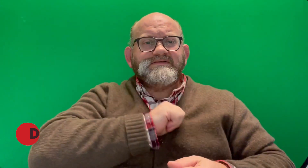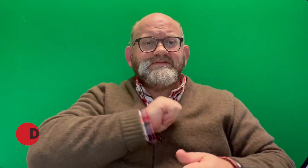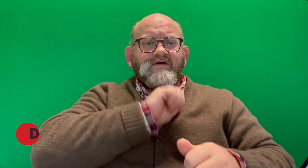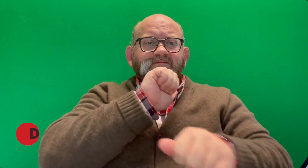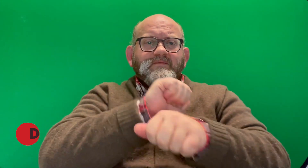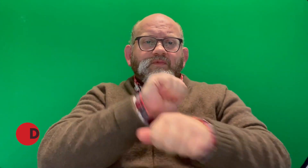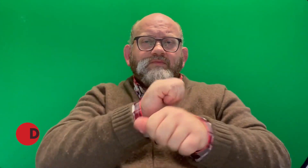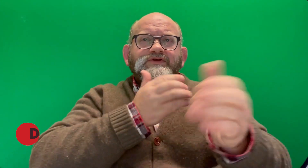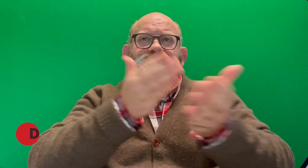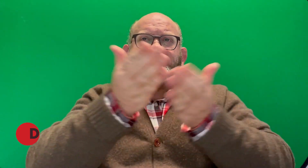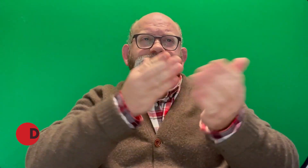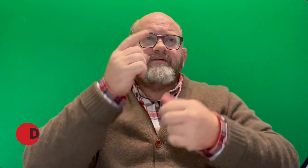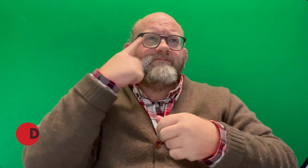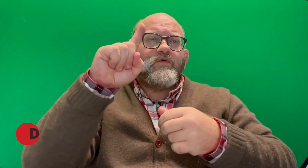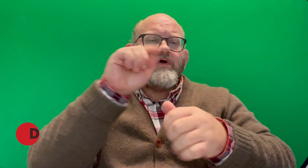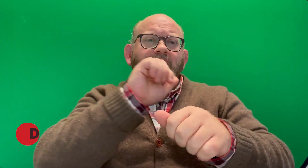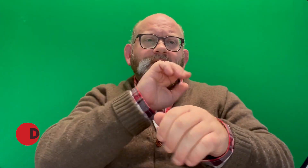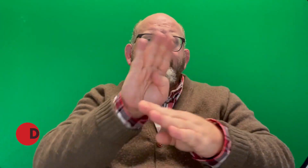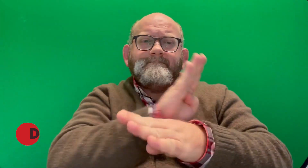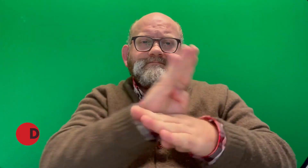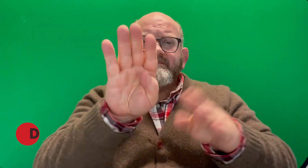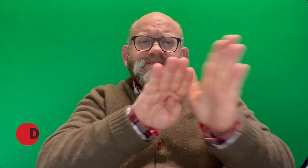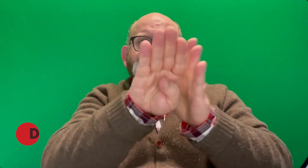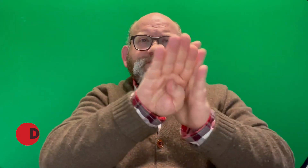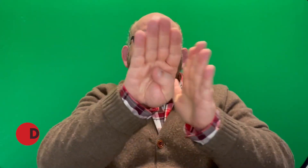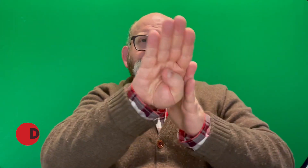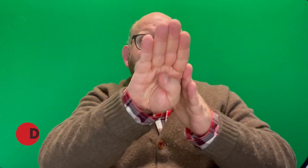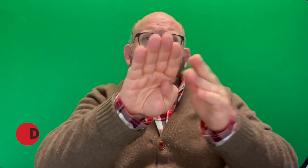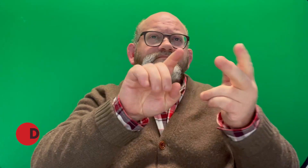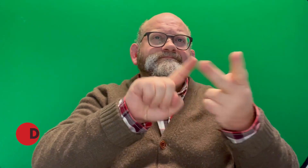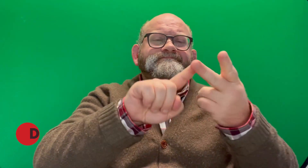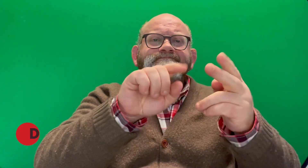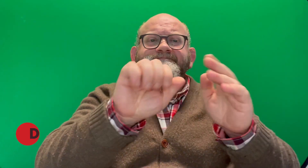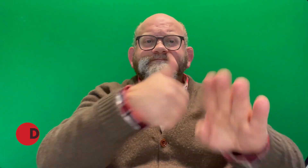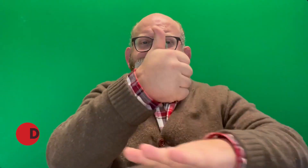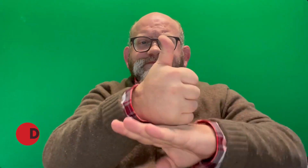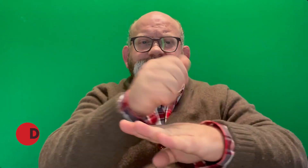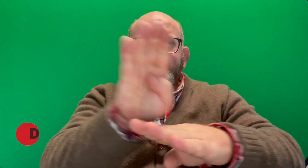self-employment services for business development,